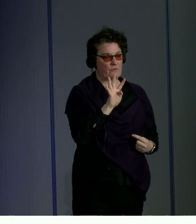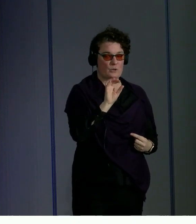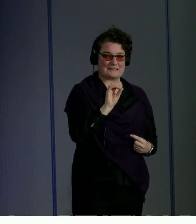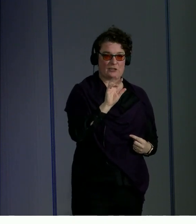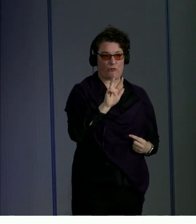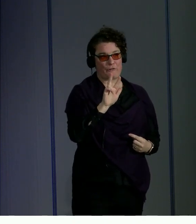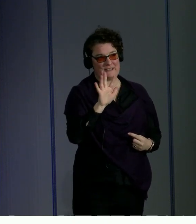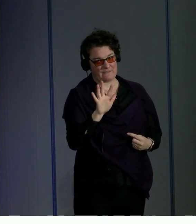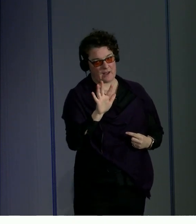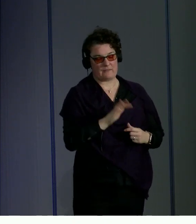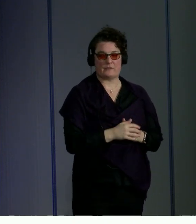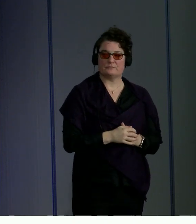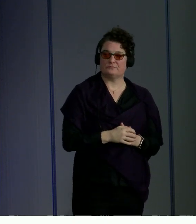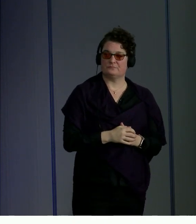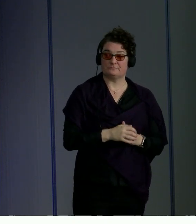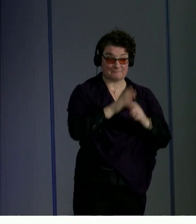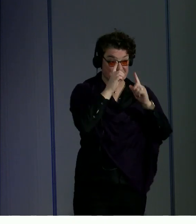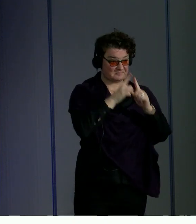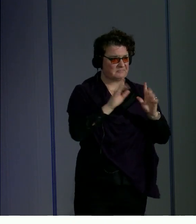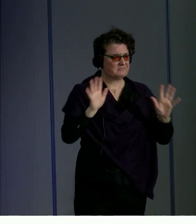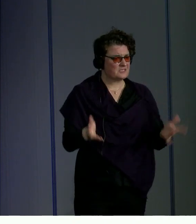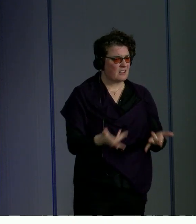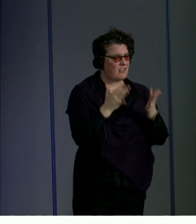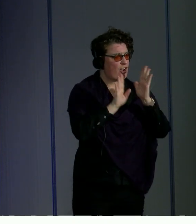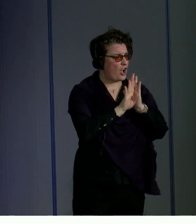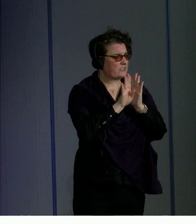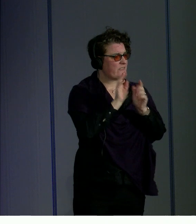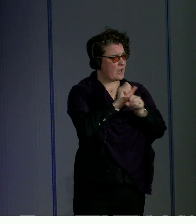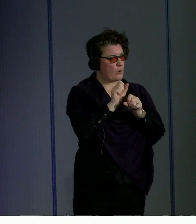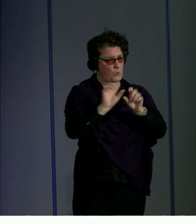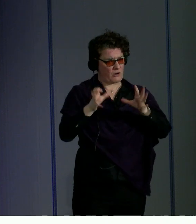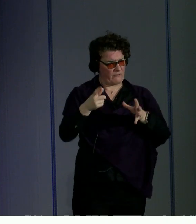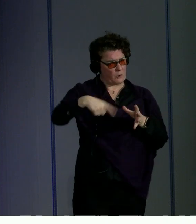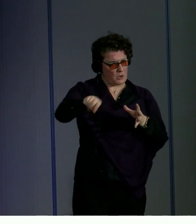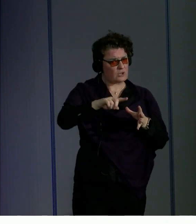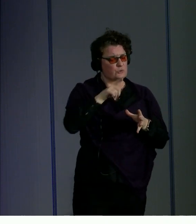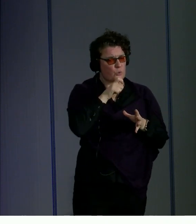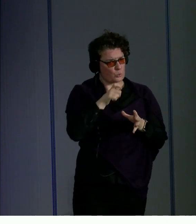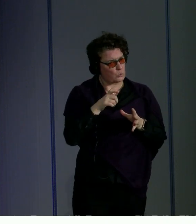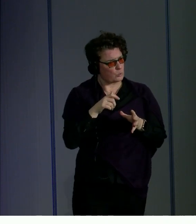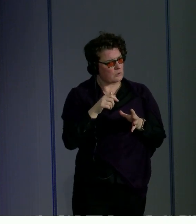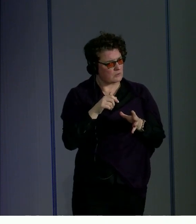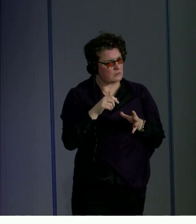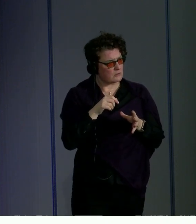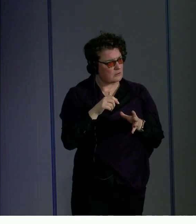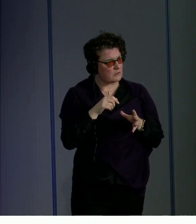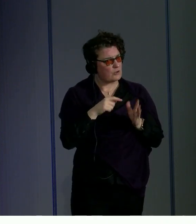To cultivate a workforce that draws from the whole diversity of the nation.